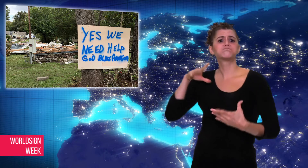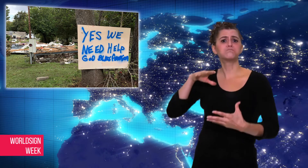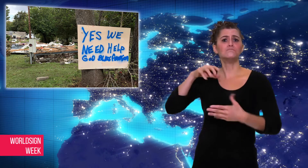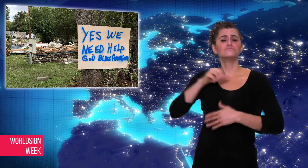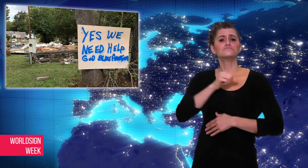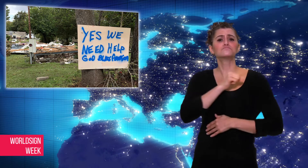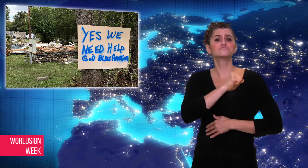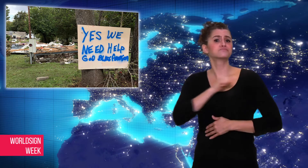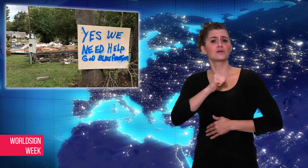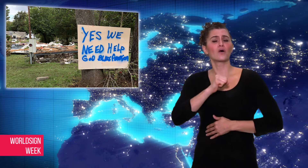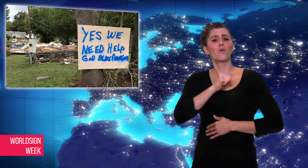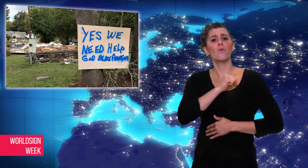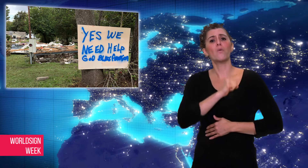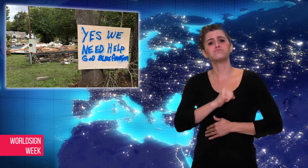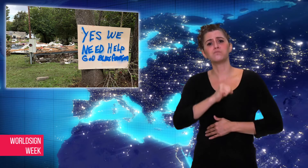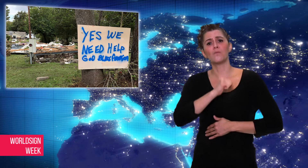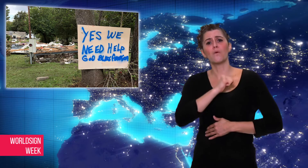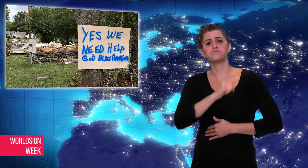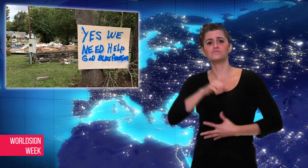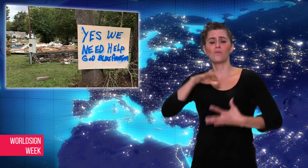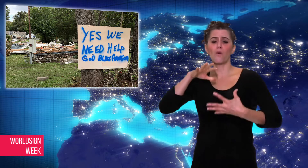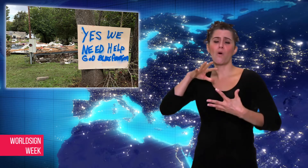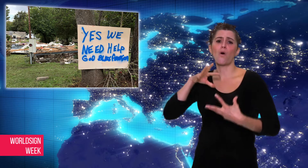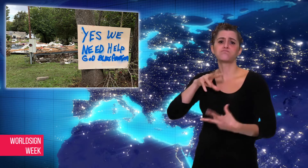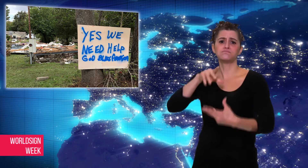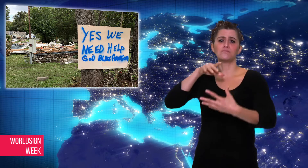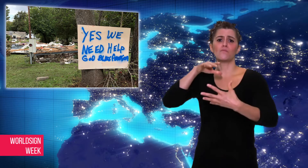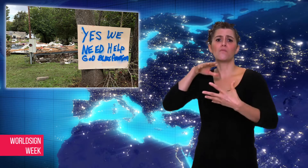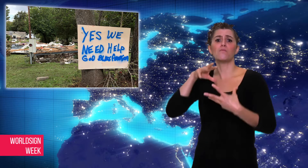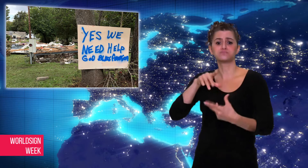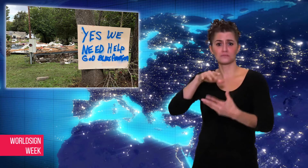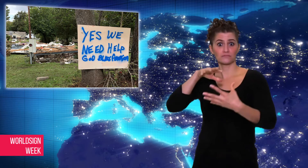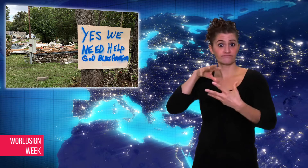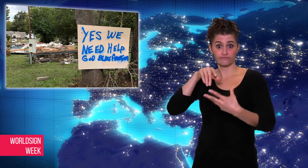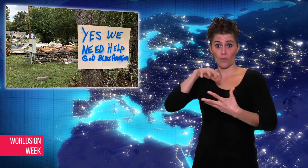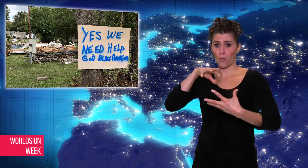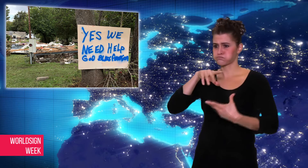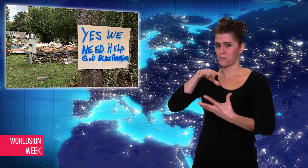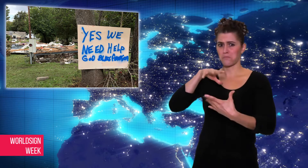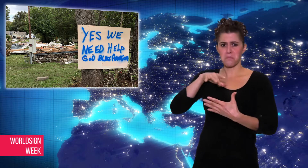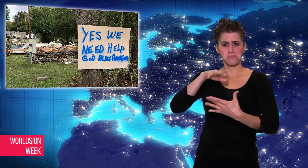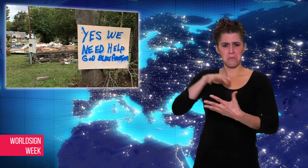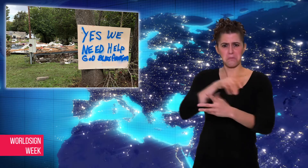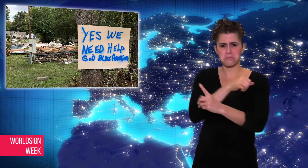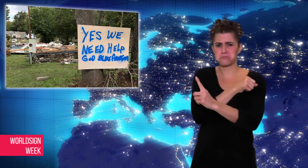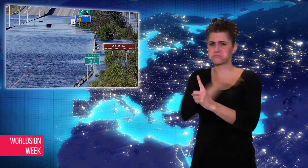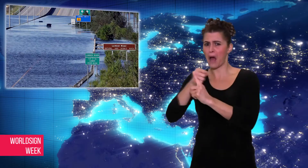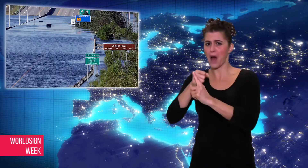buildings, flattened trees, destroyed